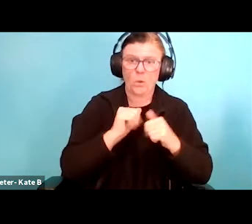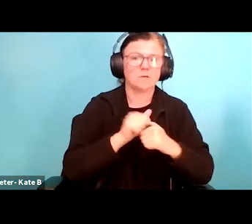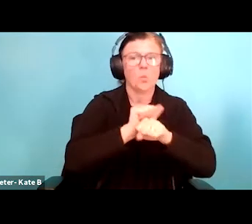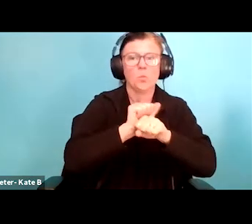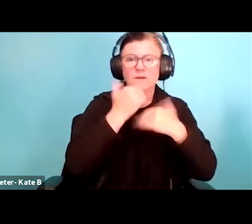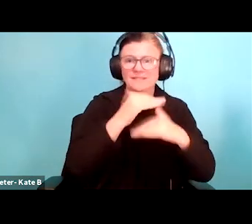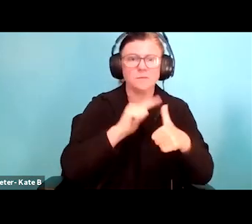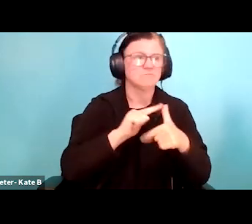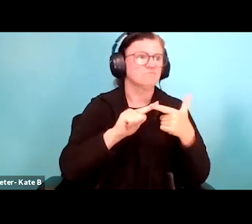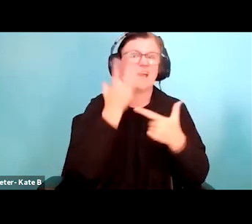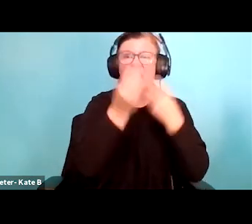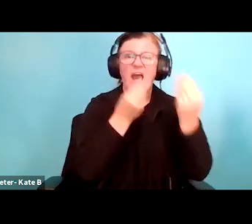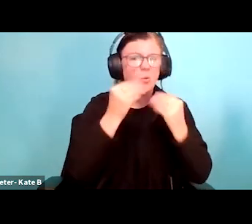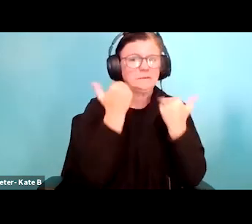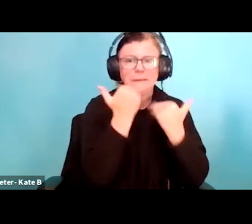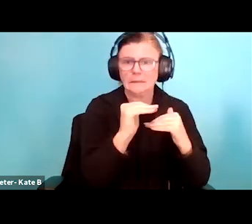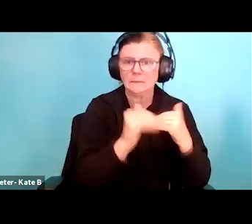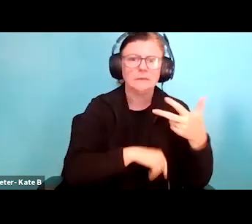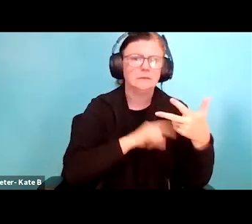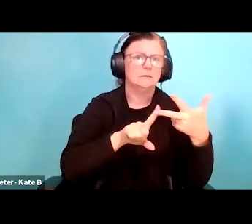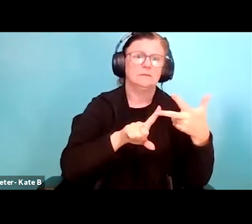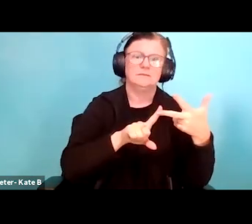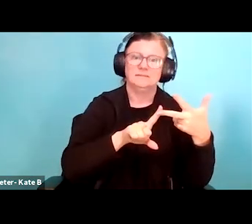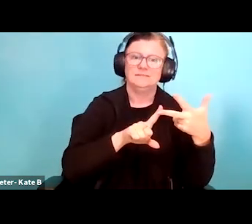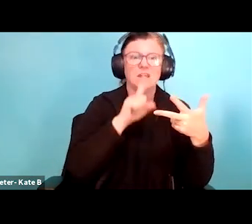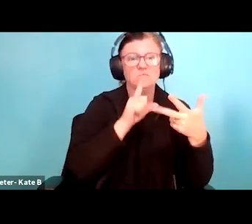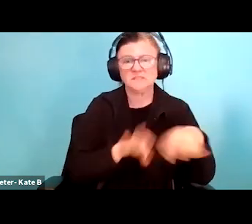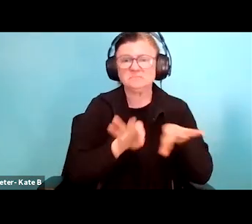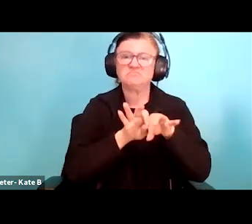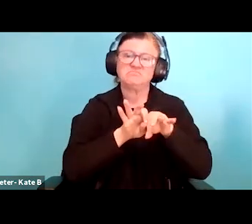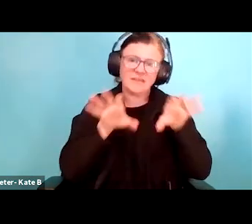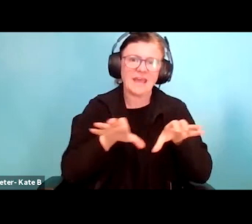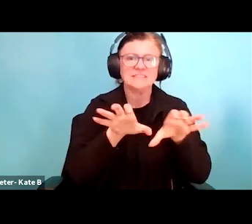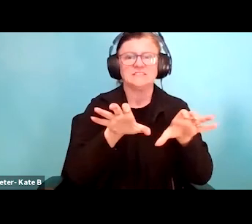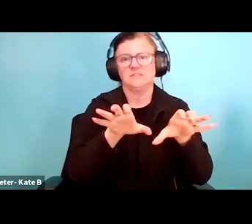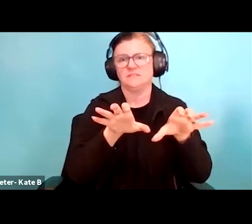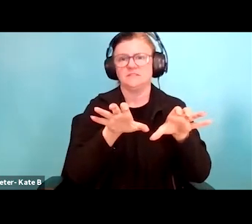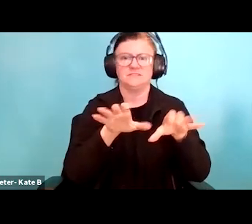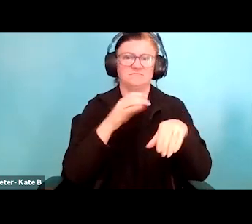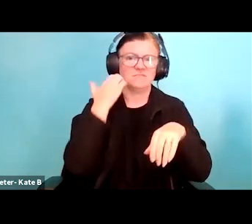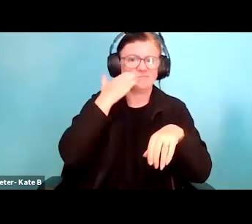living limitations, or ADLs and instrumental activity activities of daily living or IDALs